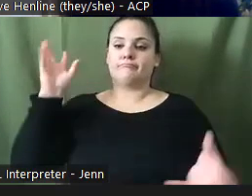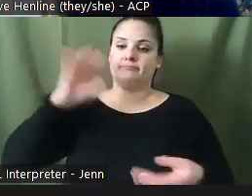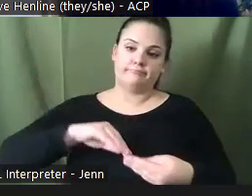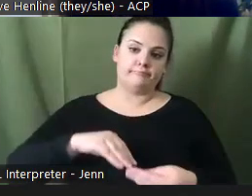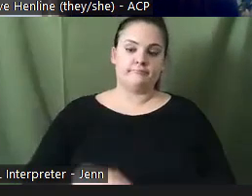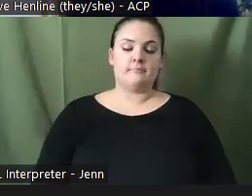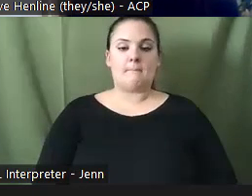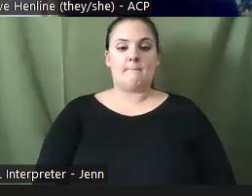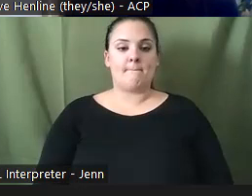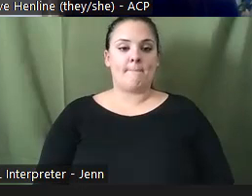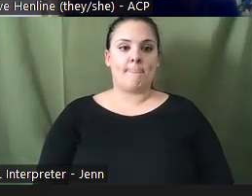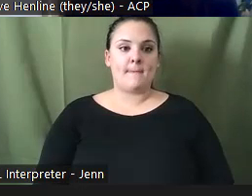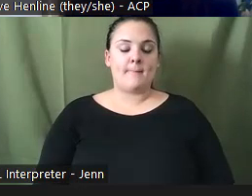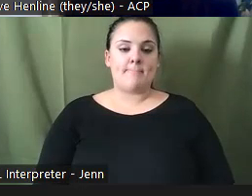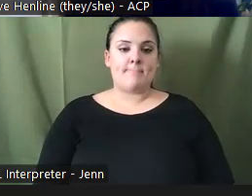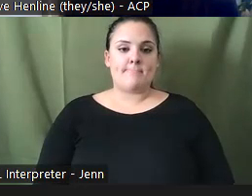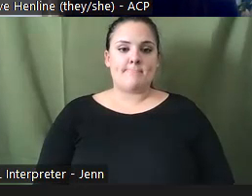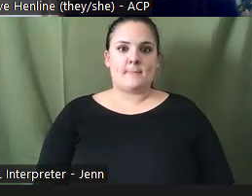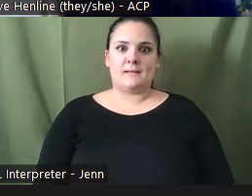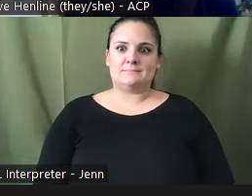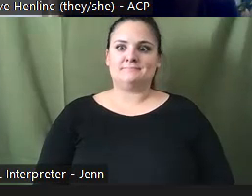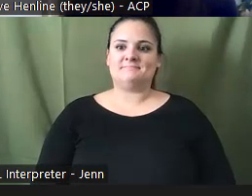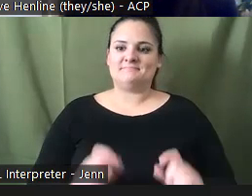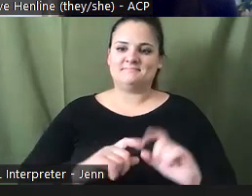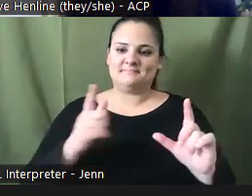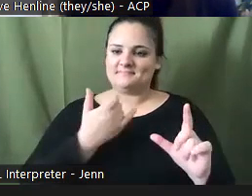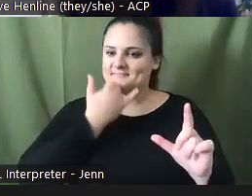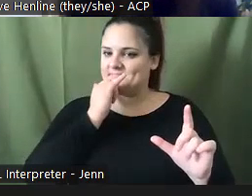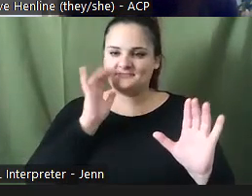Oh, I'm having trouble progressing to the next slide here, one moment, there we go.